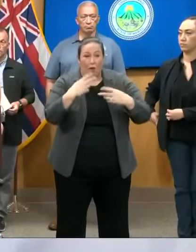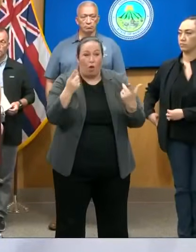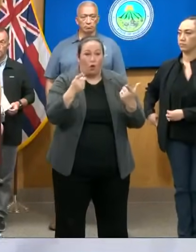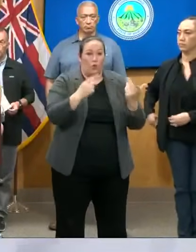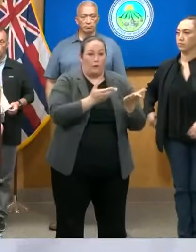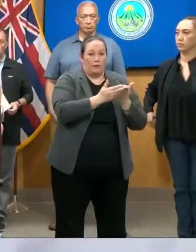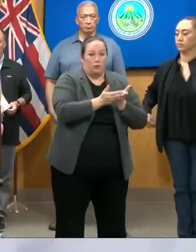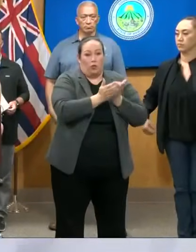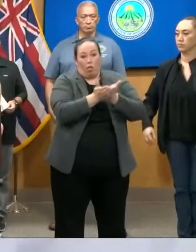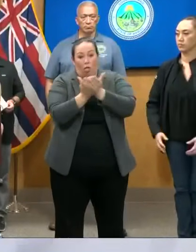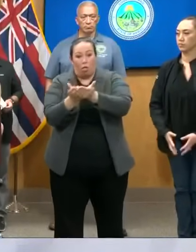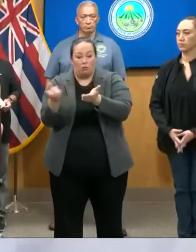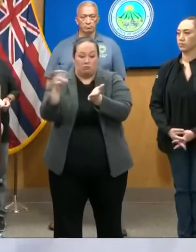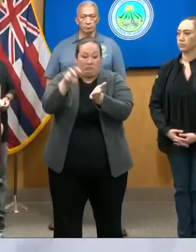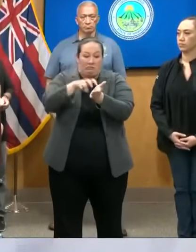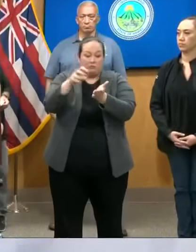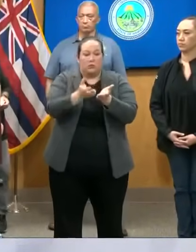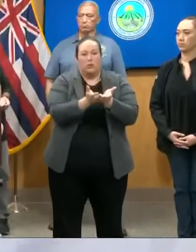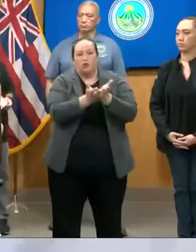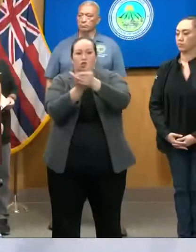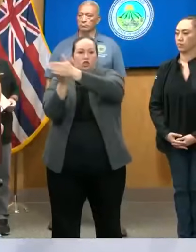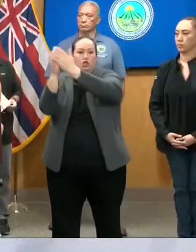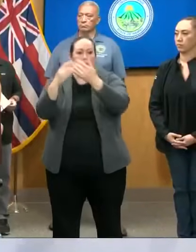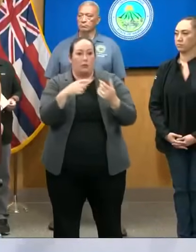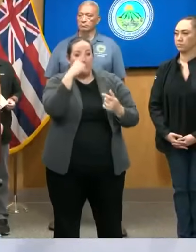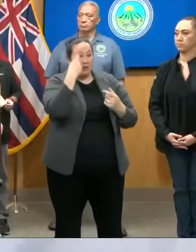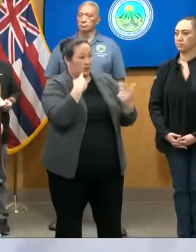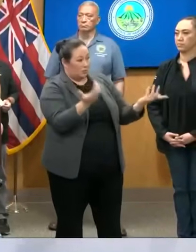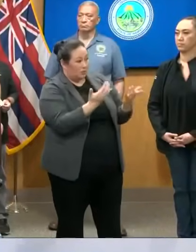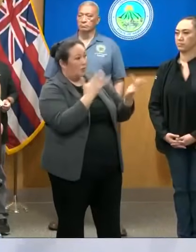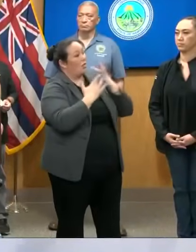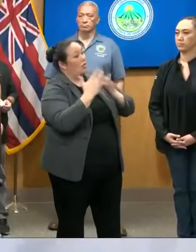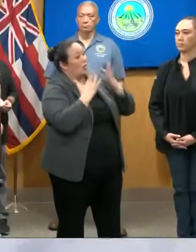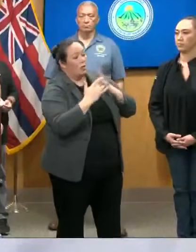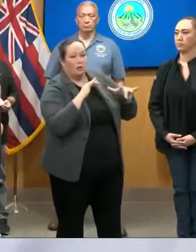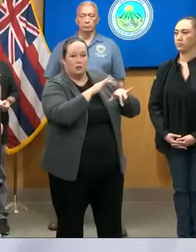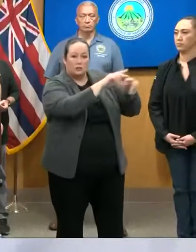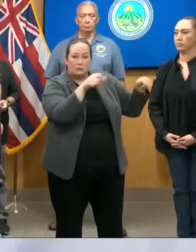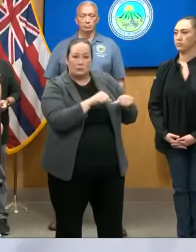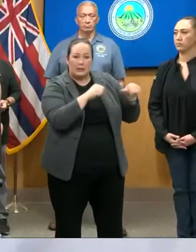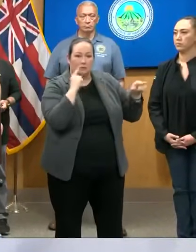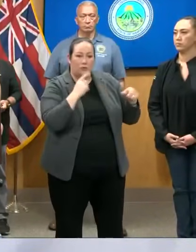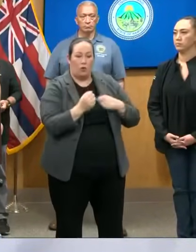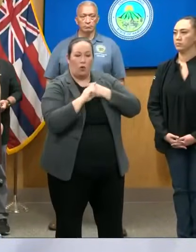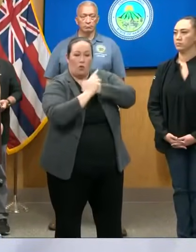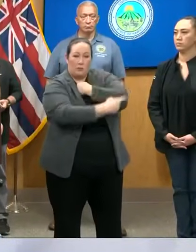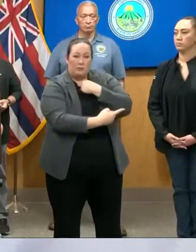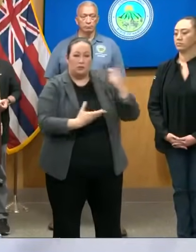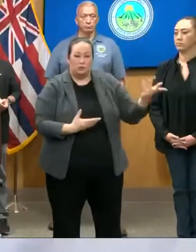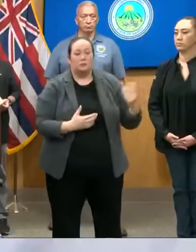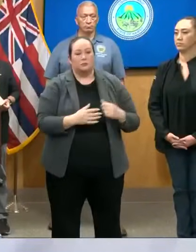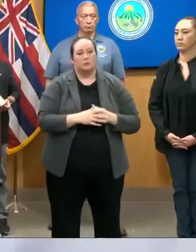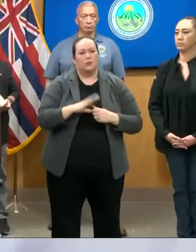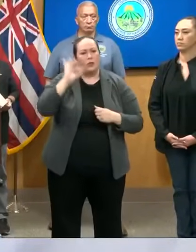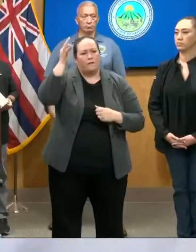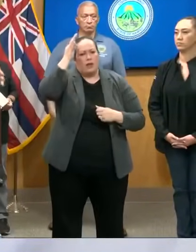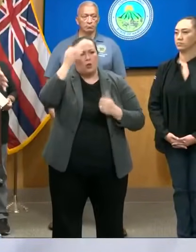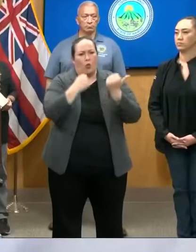have. Where do we recycle stuff that do we take it off Island there? You know, there's all these questions that we got to start working through right